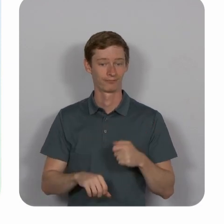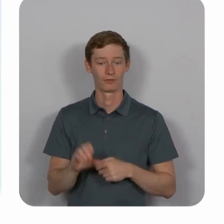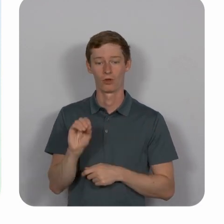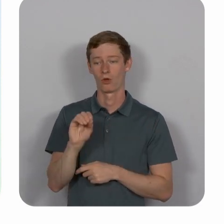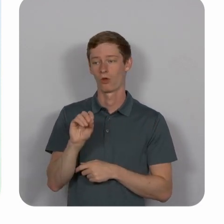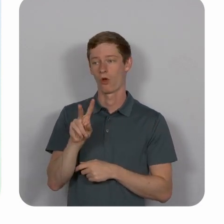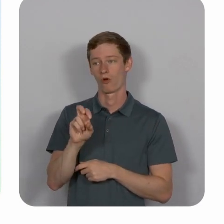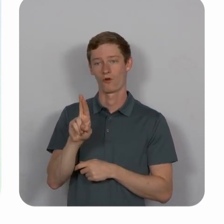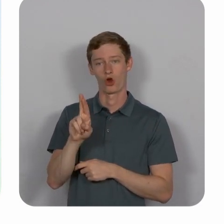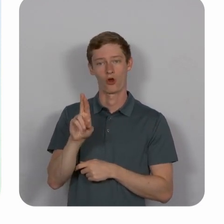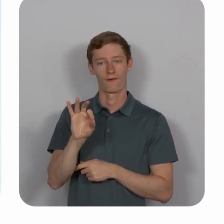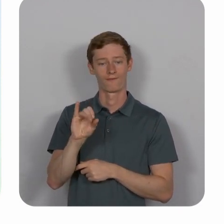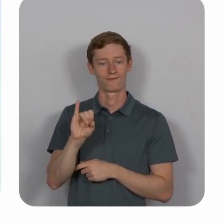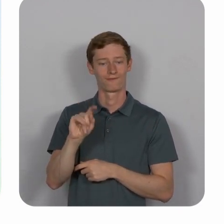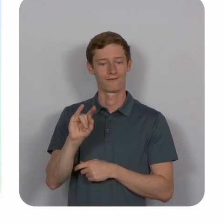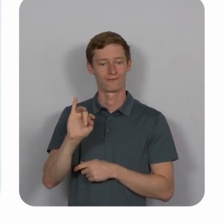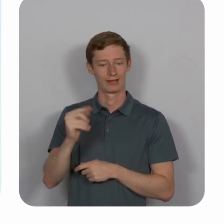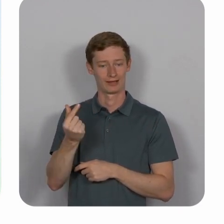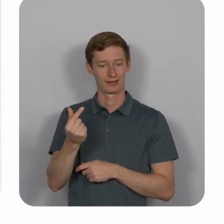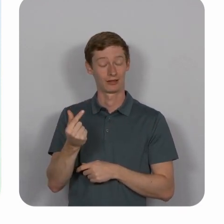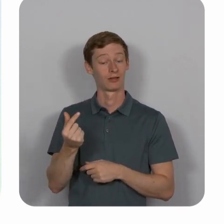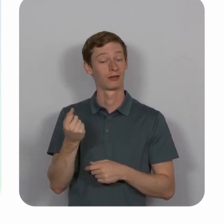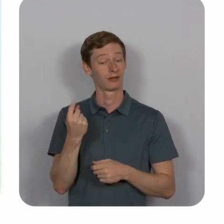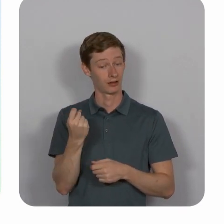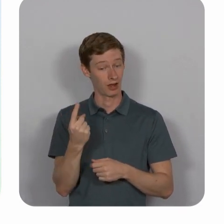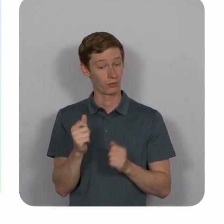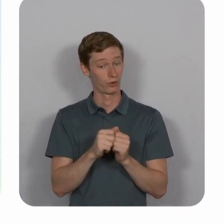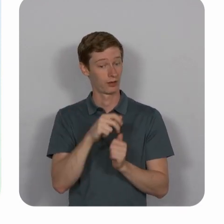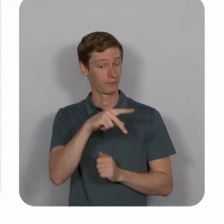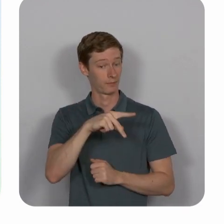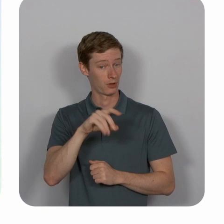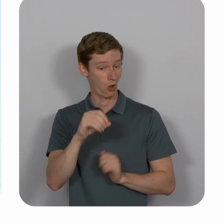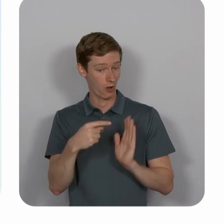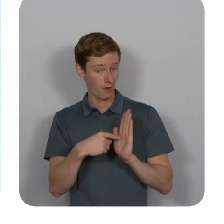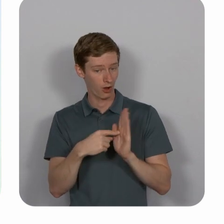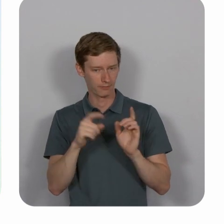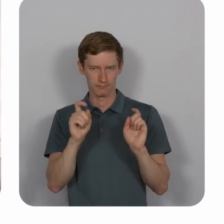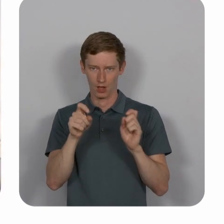The risk of overfitting is something that you have to be very mindful about.